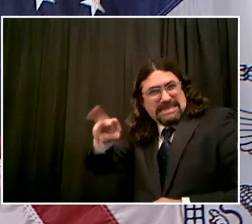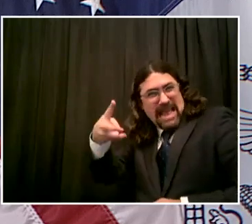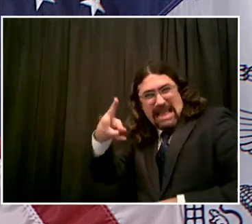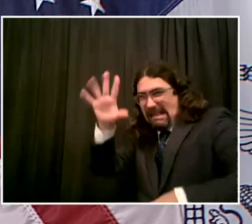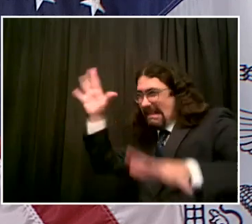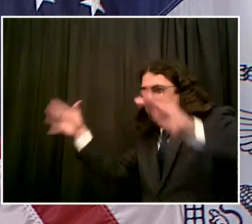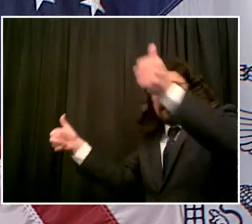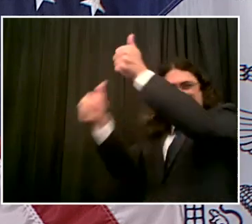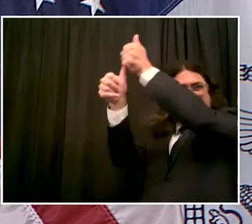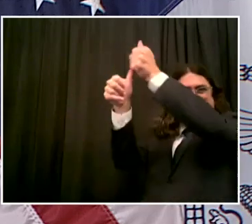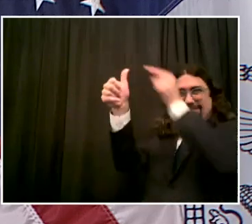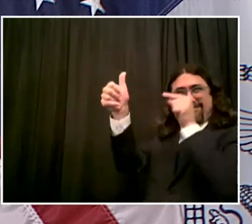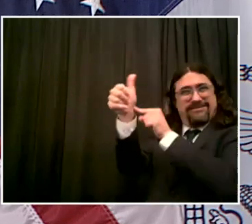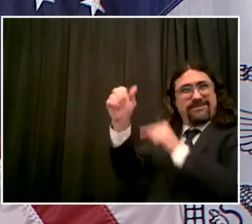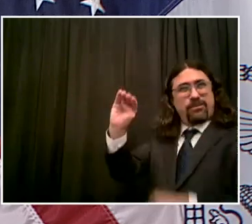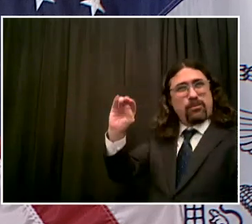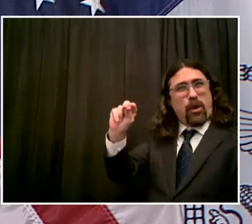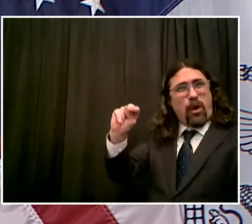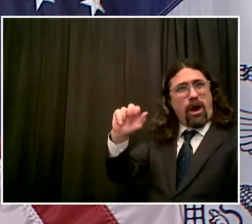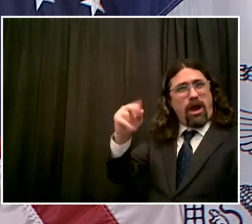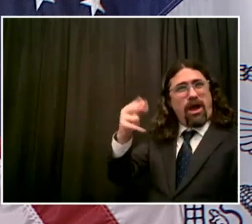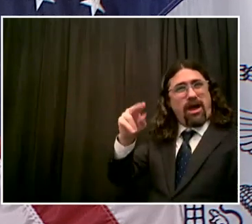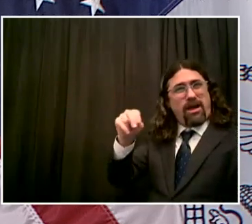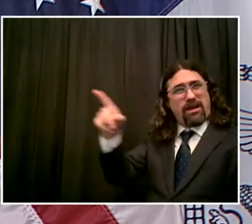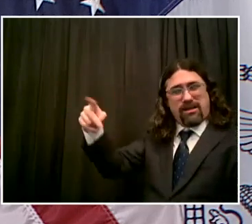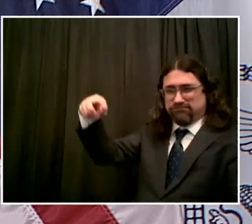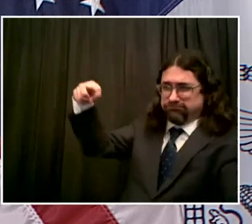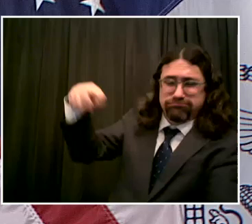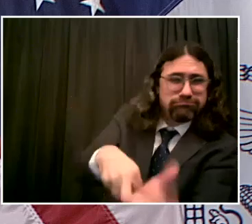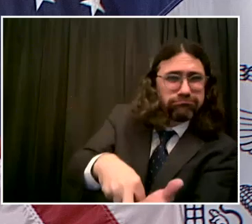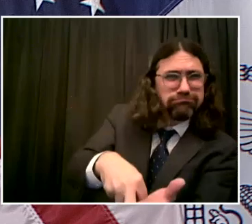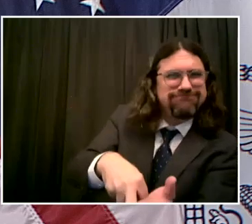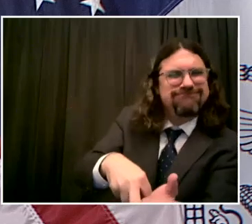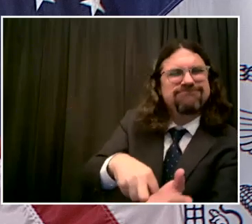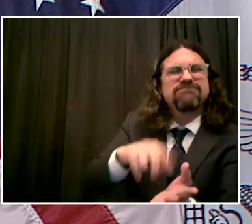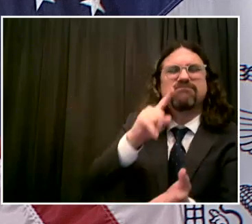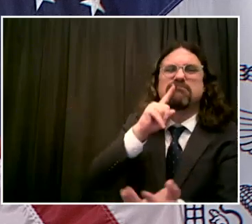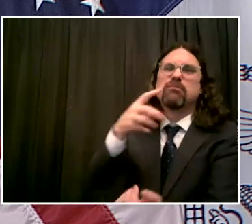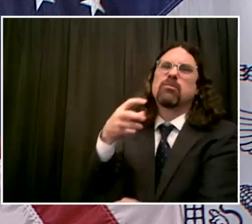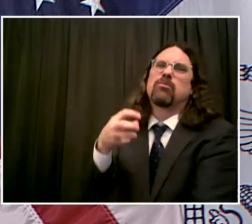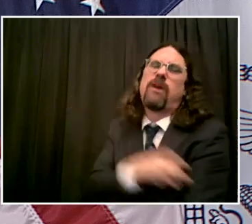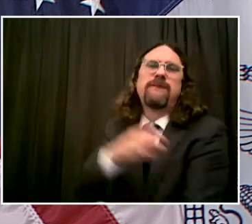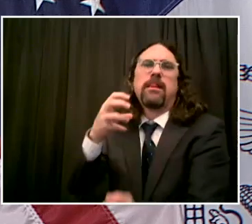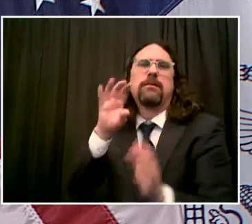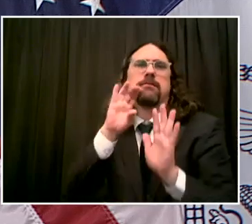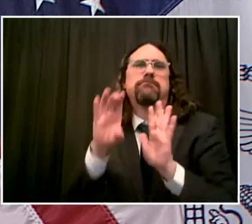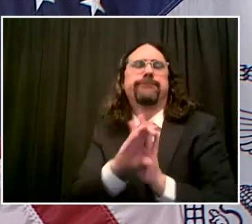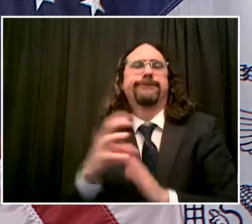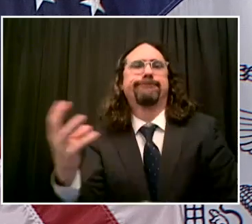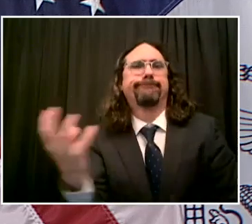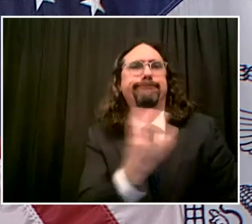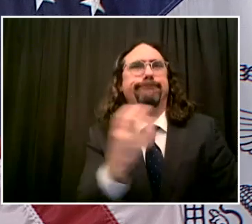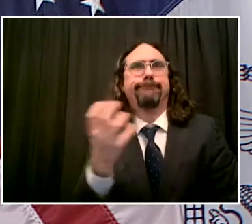IN UNIFORM HERE, WE HATE WHAT HAPPENED IN MINNESOTA. IT DOES NOT REPRESENT US. IT S WAOWRNG . IT WASN'T SOMETHING WE DIDN'T